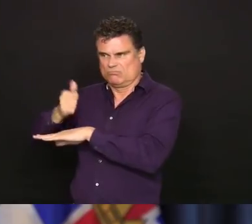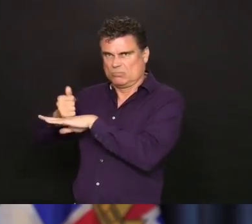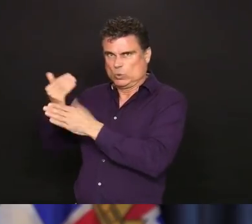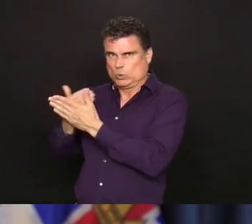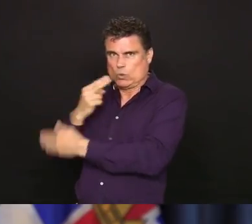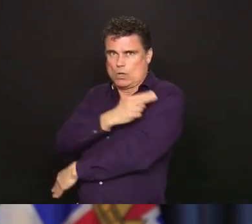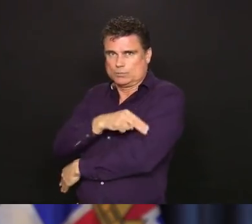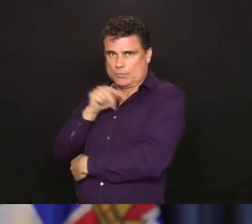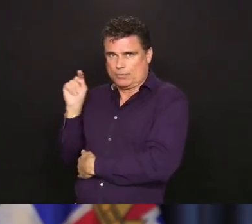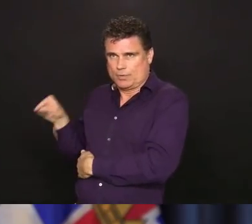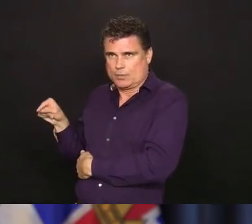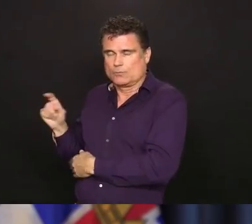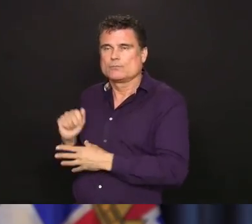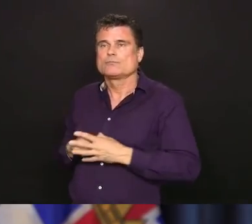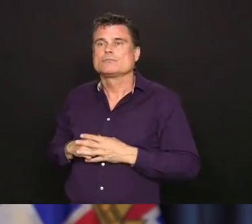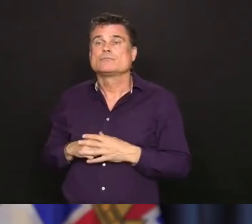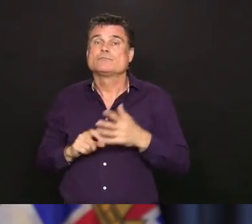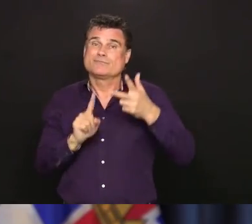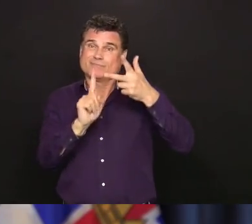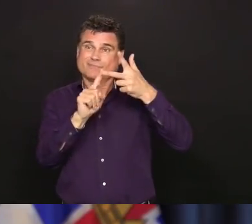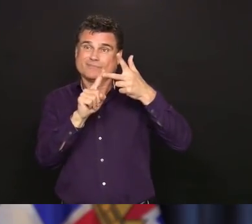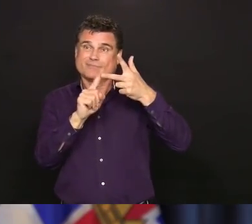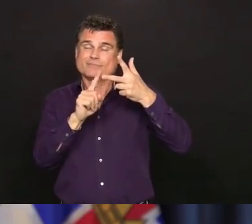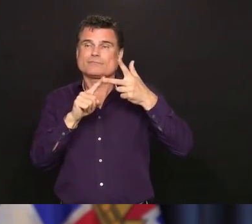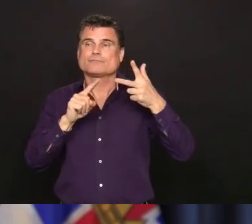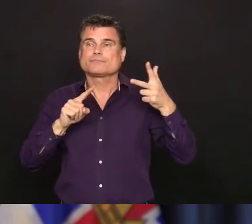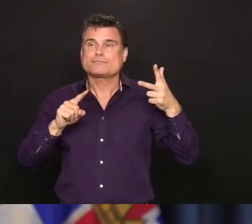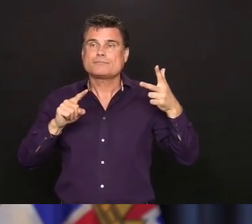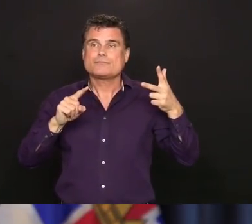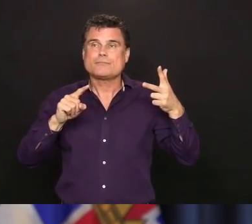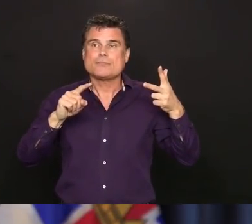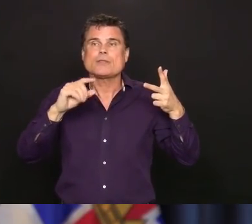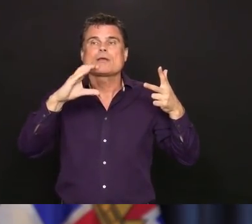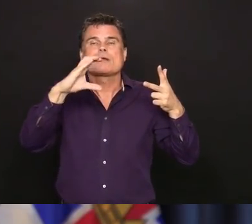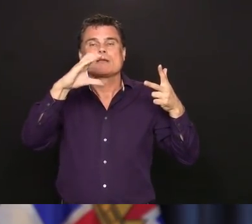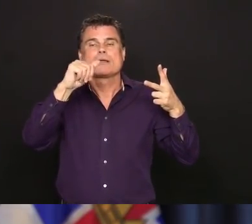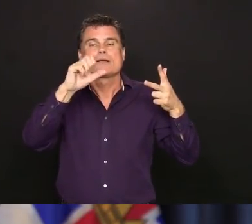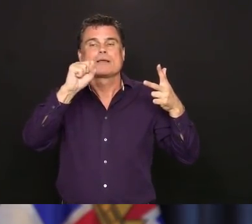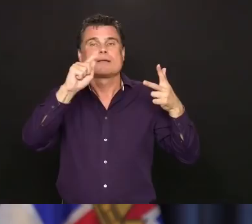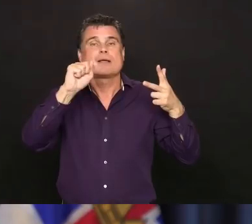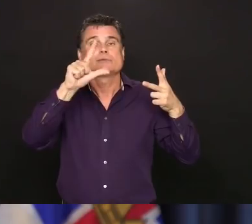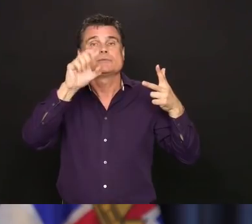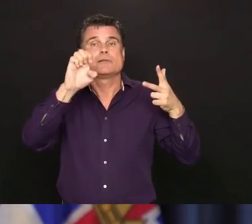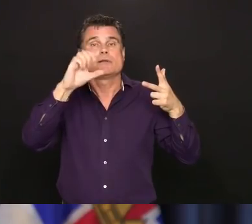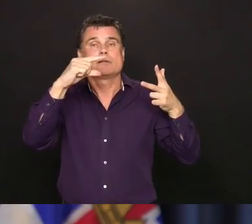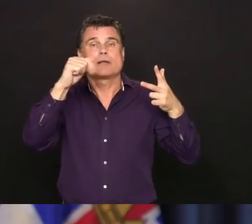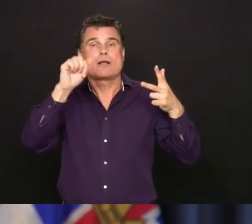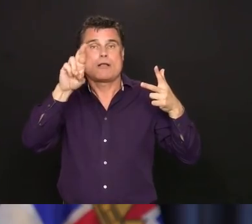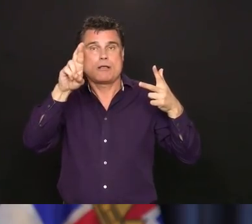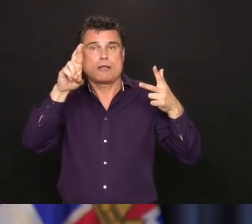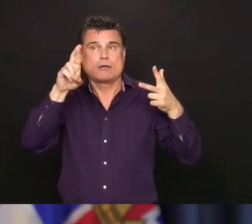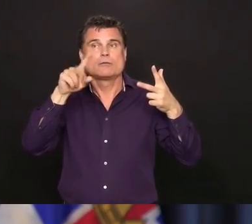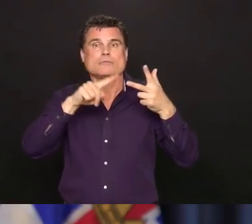In castlegar a new UPCC opened April 6 at the community